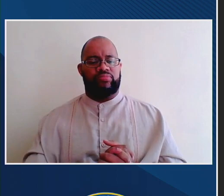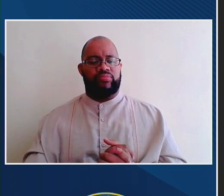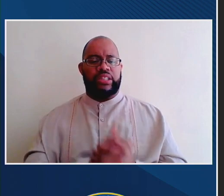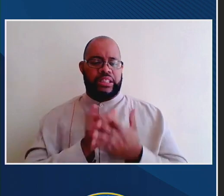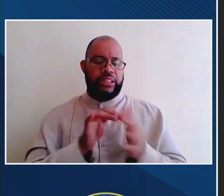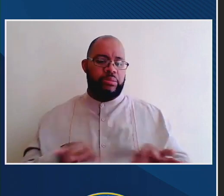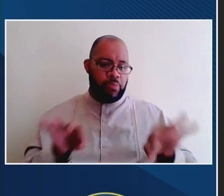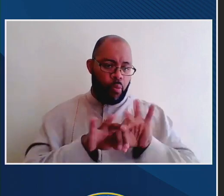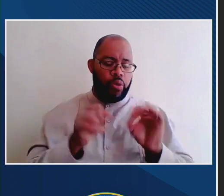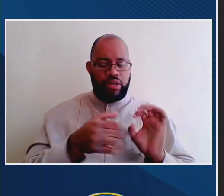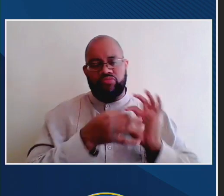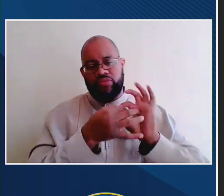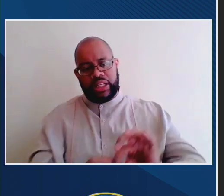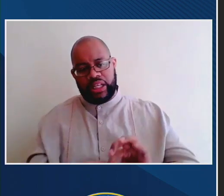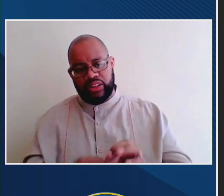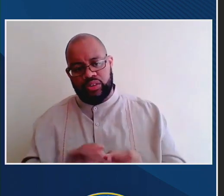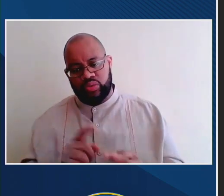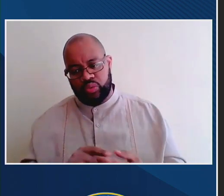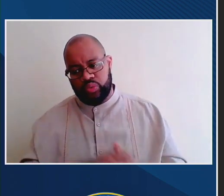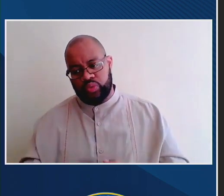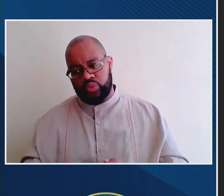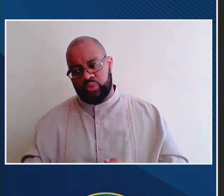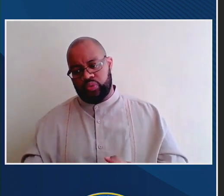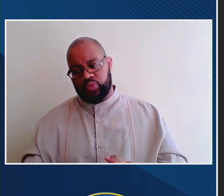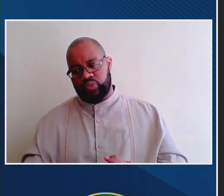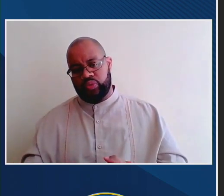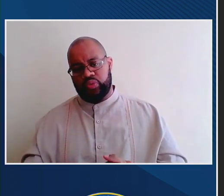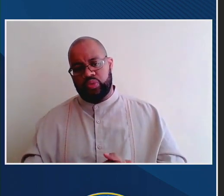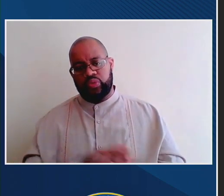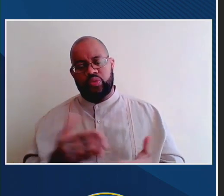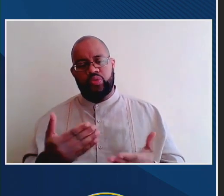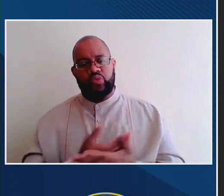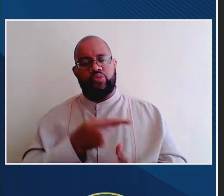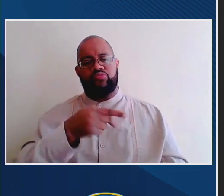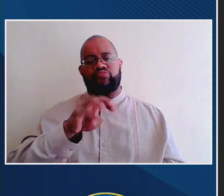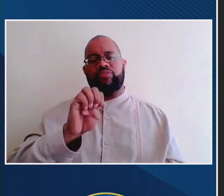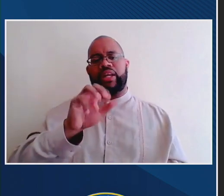into this through preamble language. Thank you.